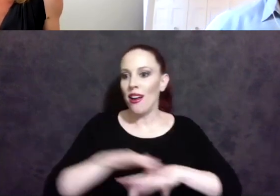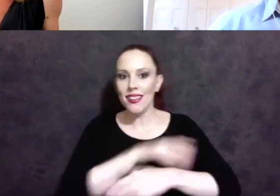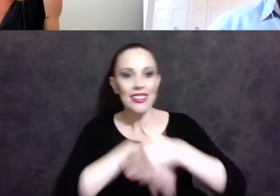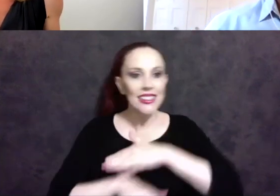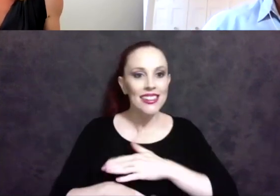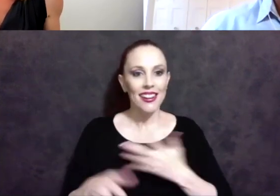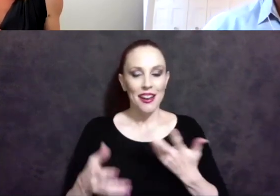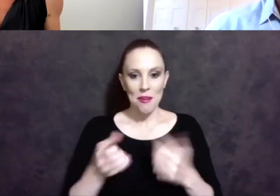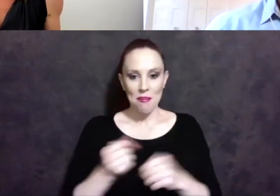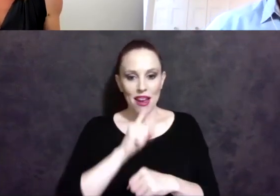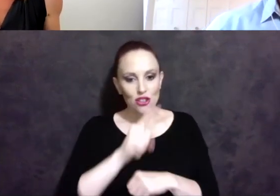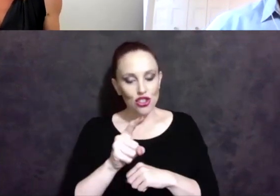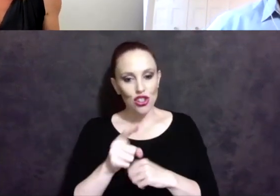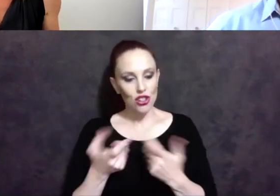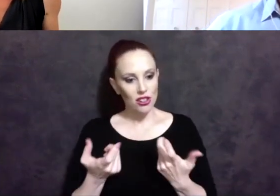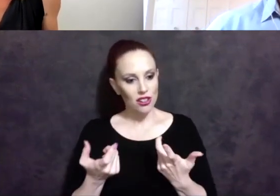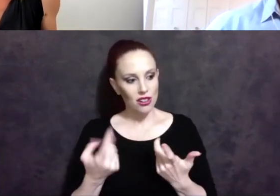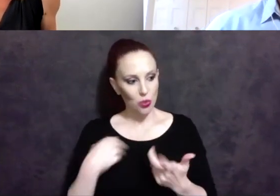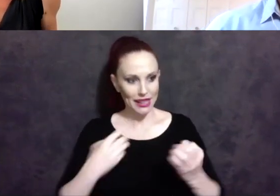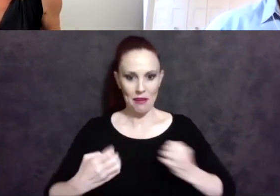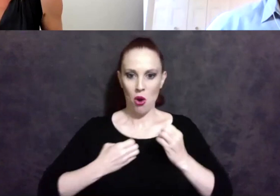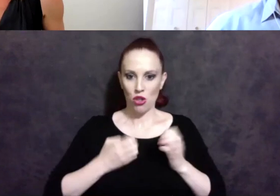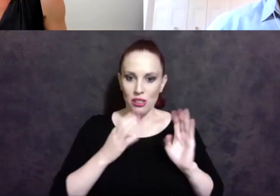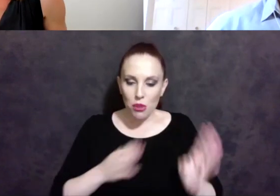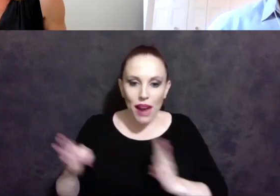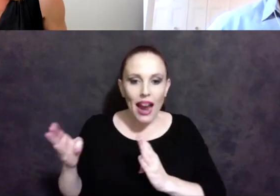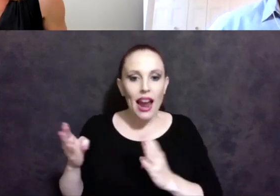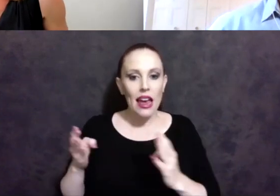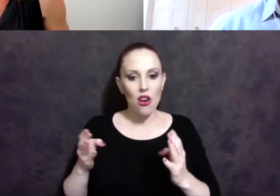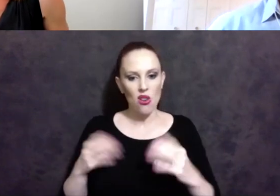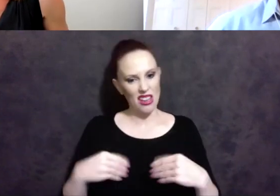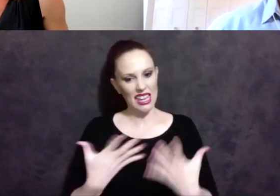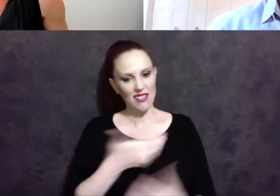making sure that we are emotionally prepared, or that we have given ourselves to tools to